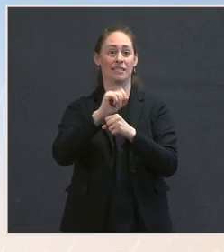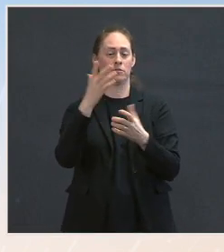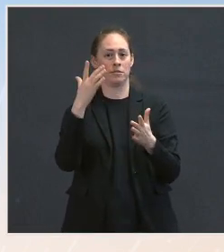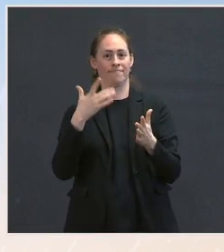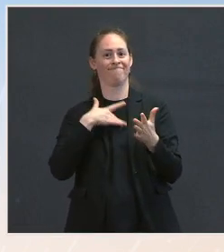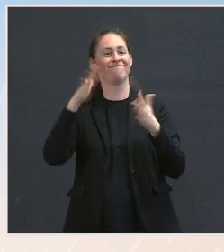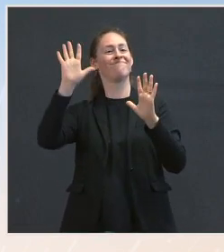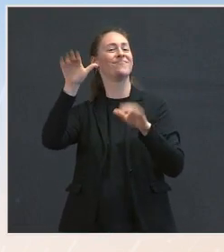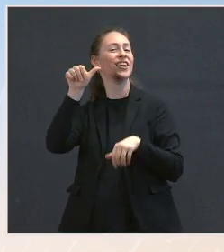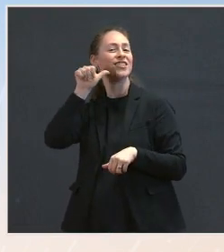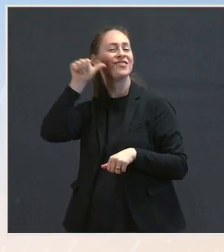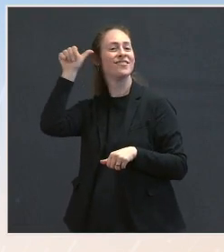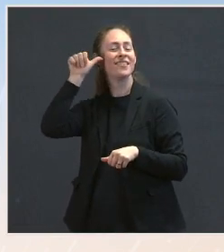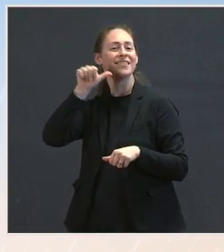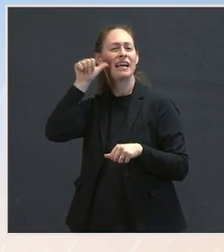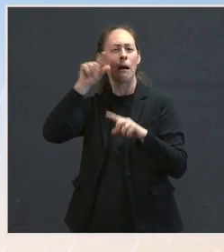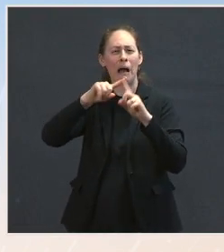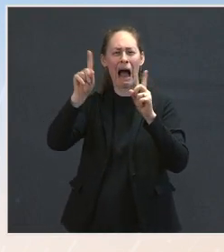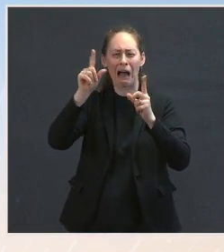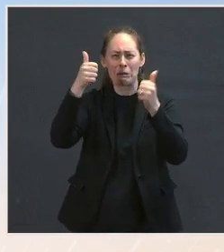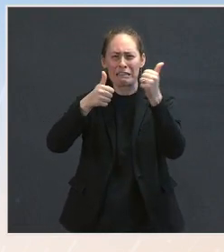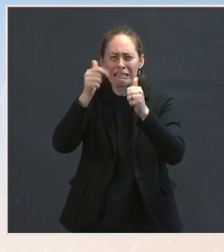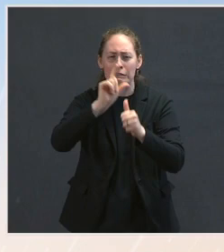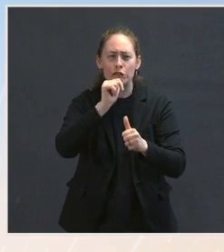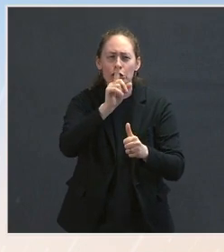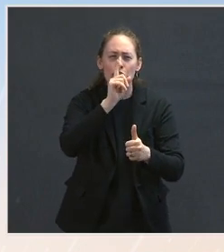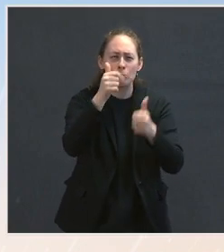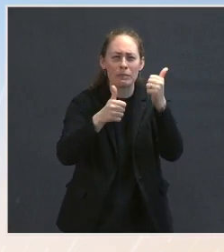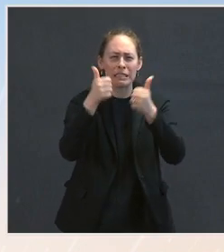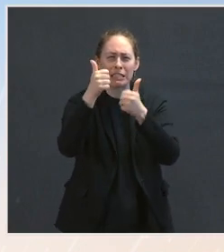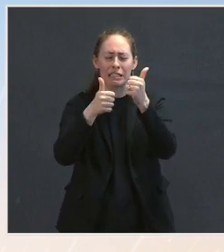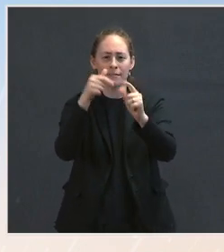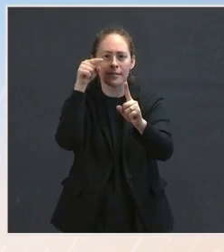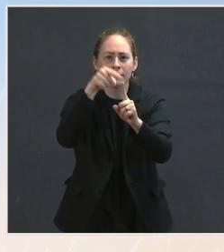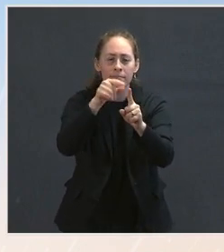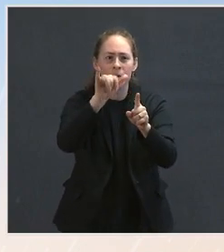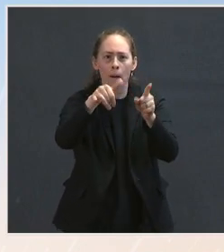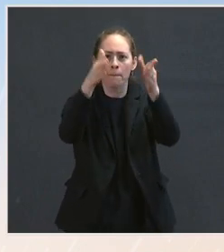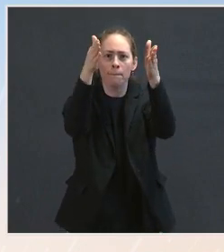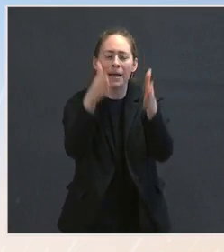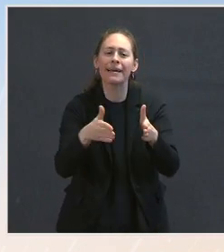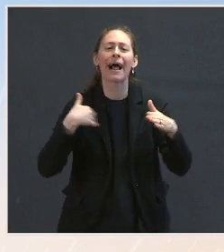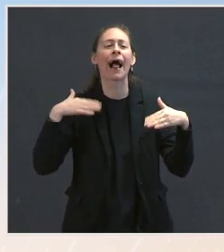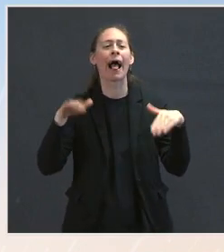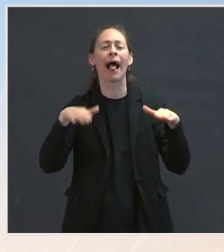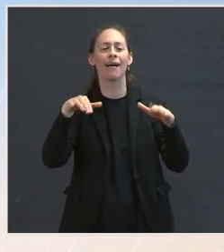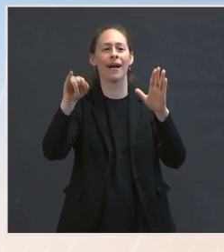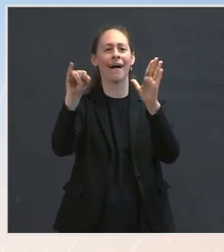but we can't fine-tune exactly the person who hit that point -- hit that shot. The Press: Thank you.